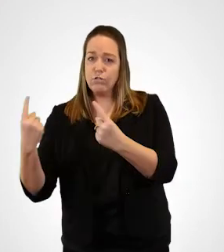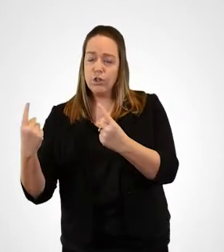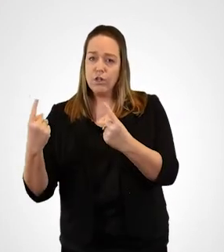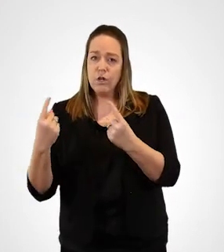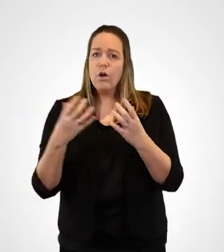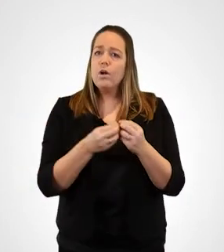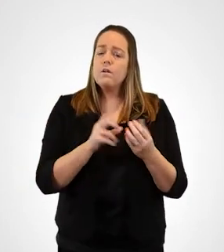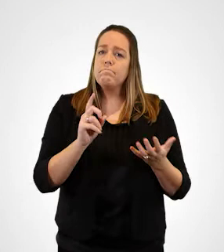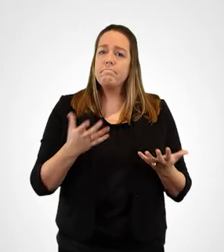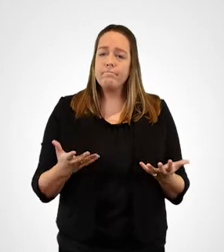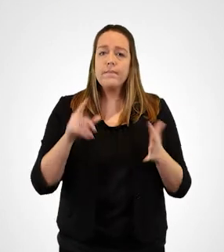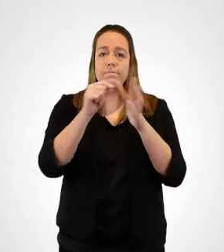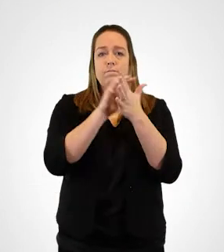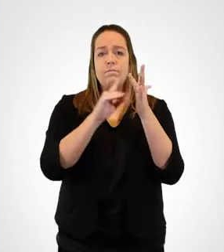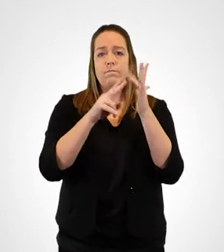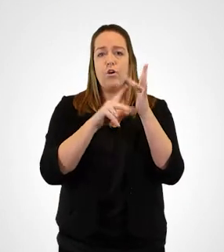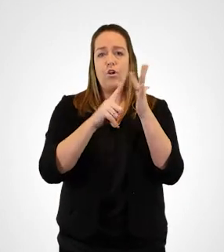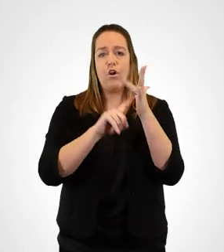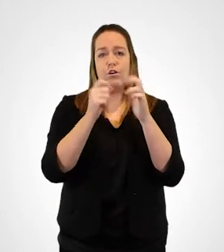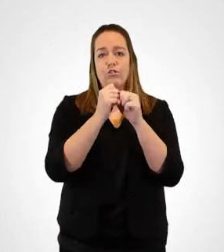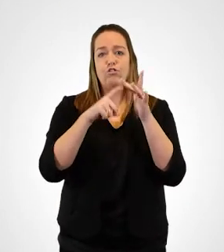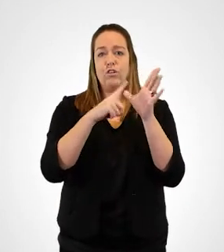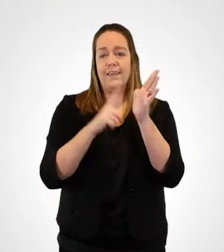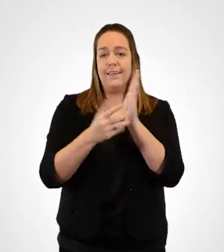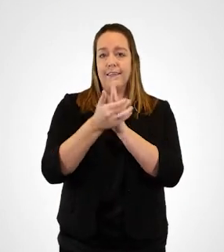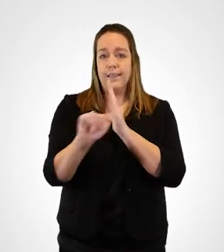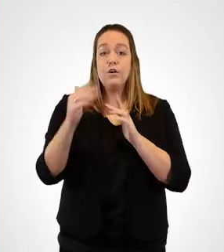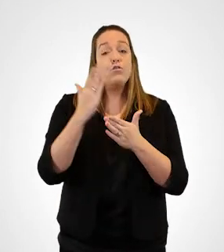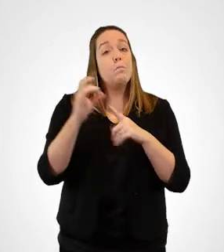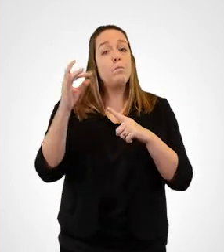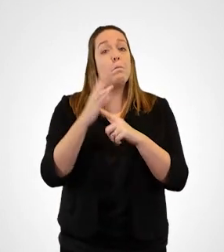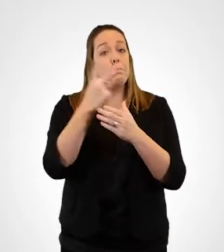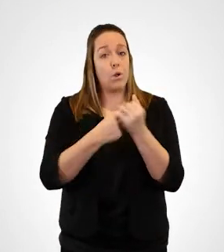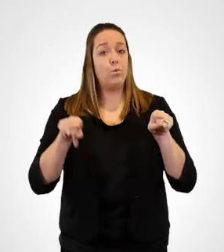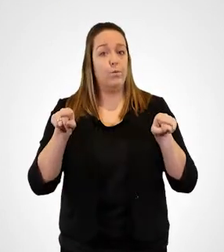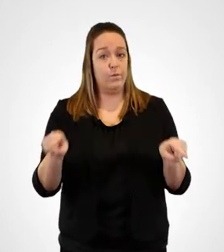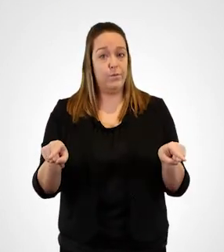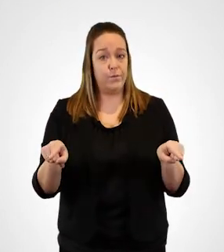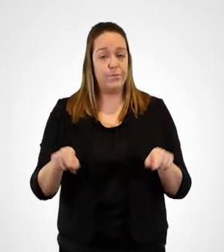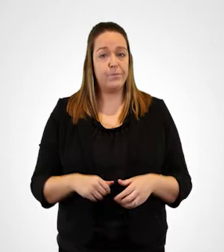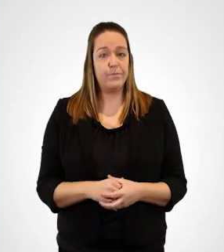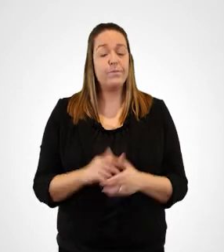in the sense that whereas phonological skills are important for both deaf and hearing children,